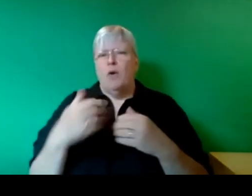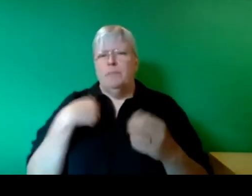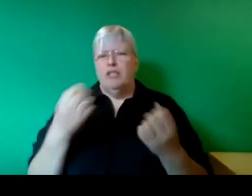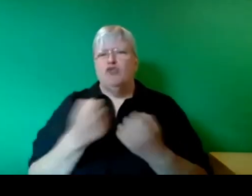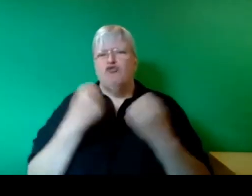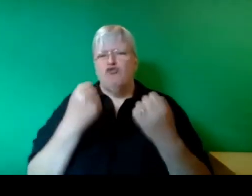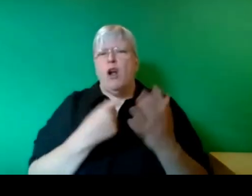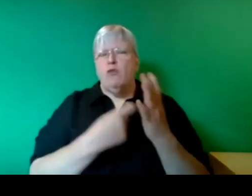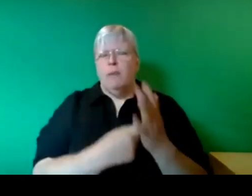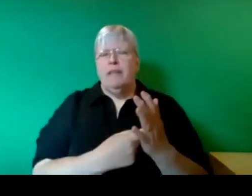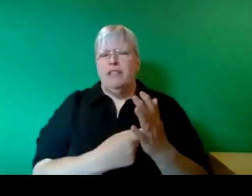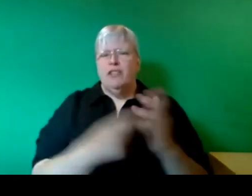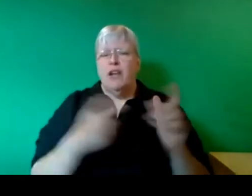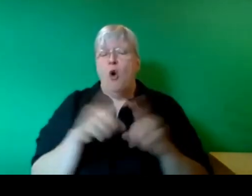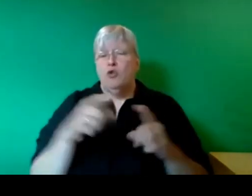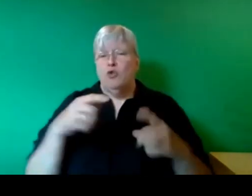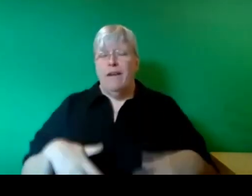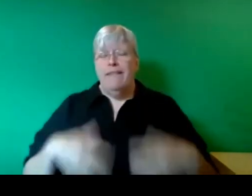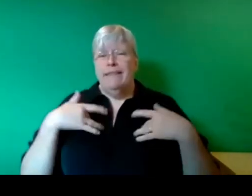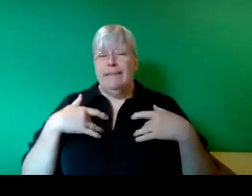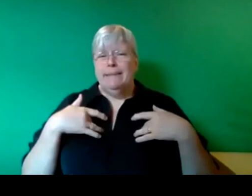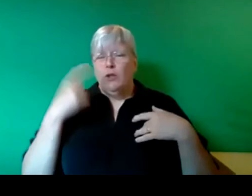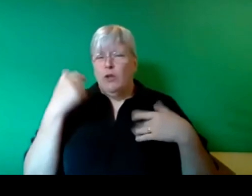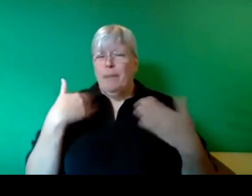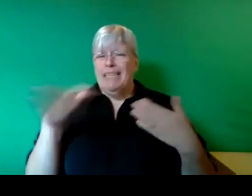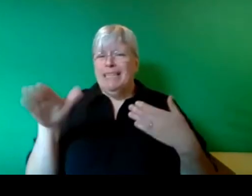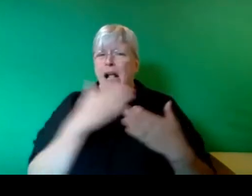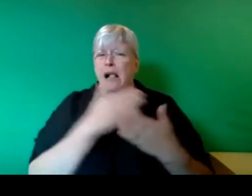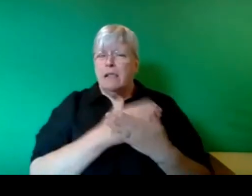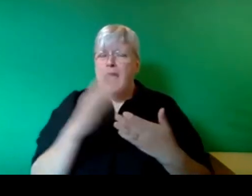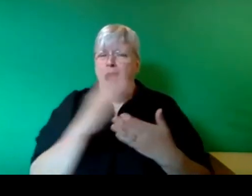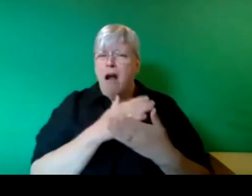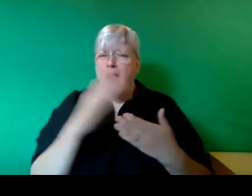think we could have made clear recommendations to show solidarity with those outside of Scotland